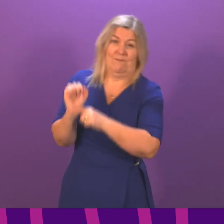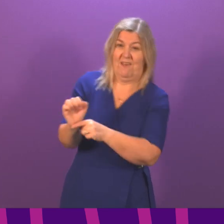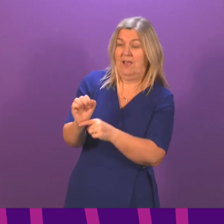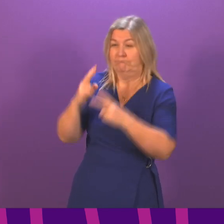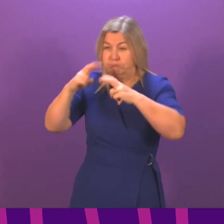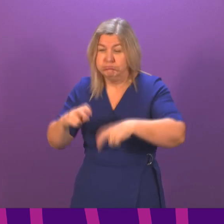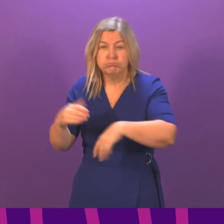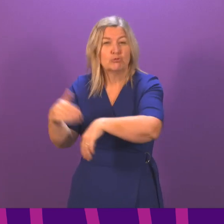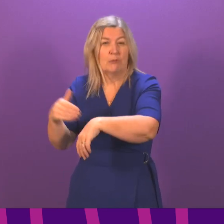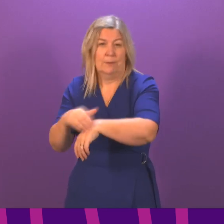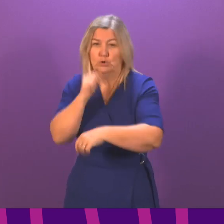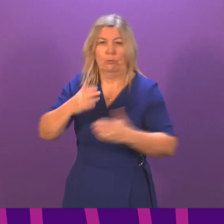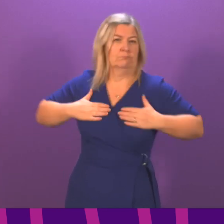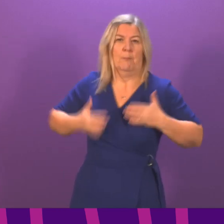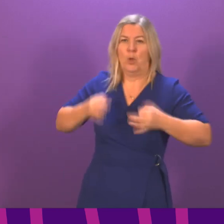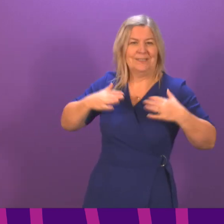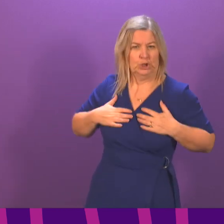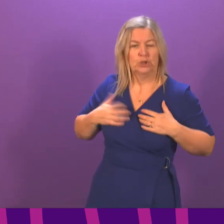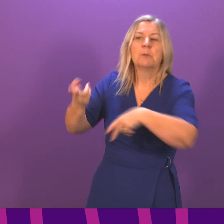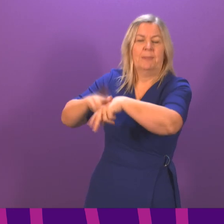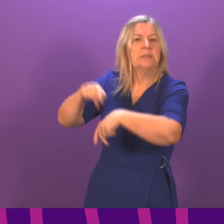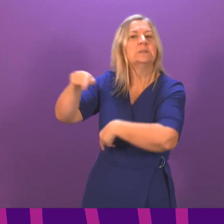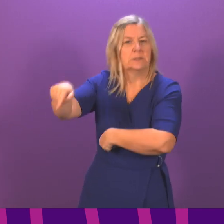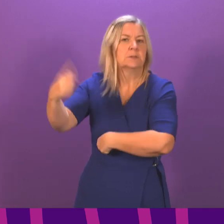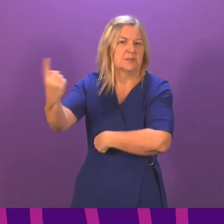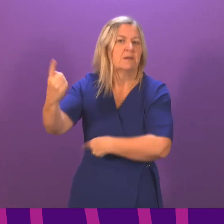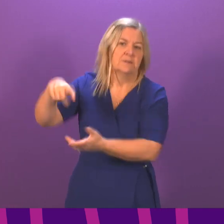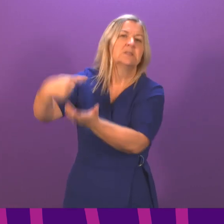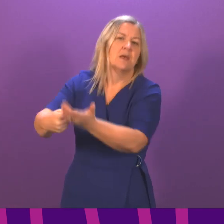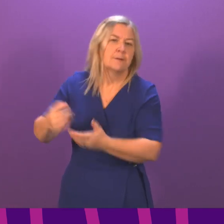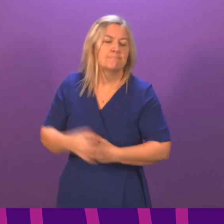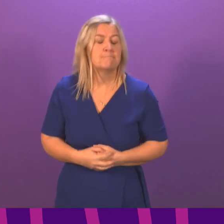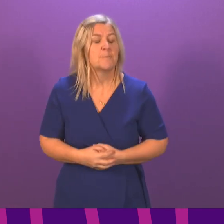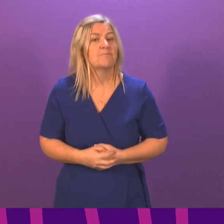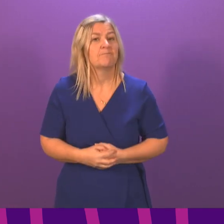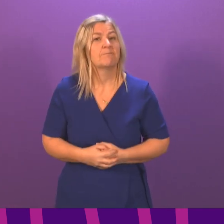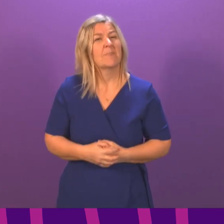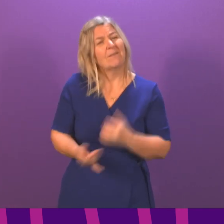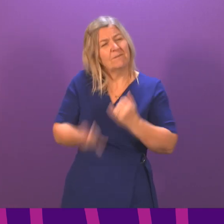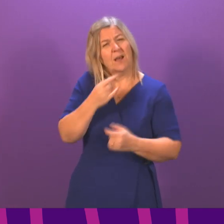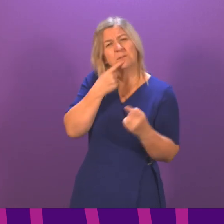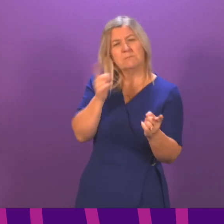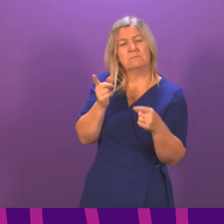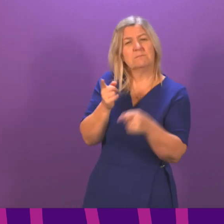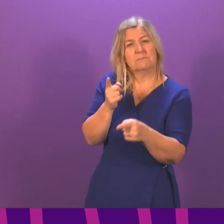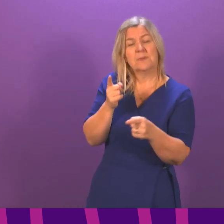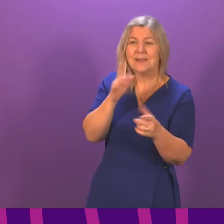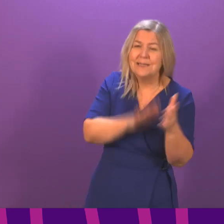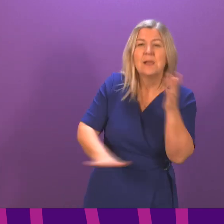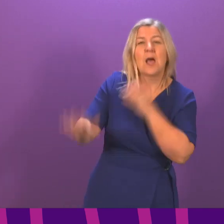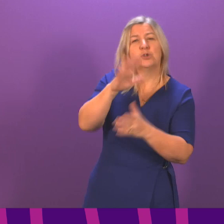for the chief constable. It is right and proper that such decisions are for the chief constable.